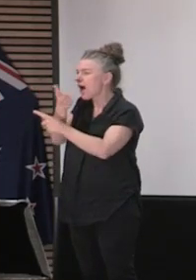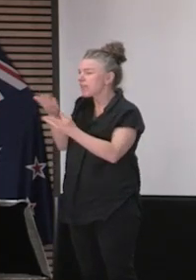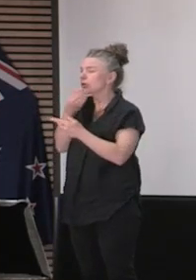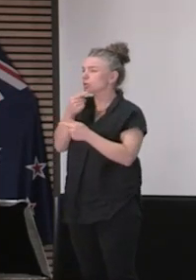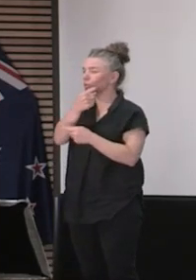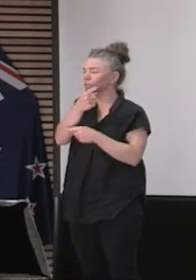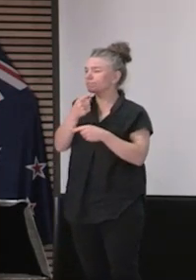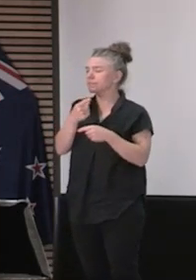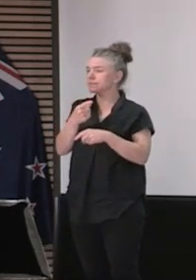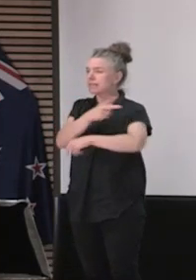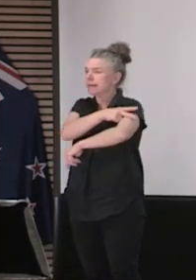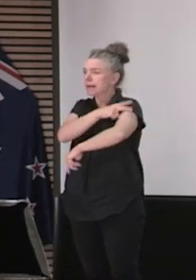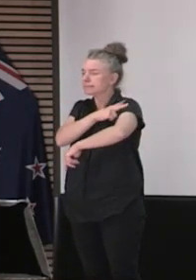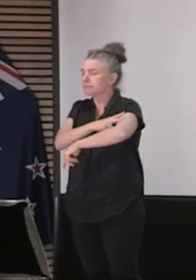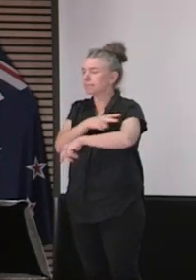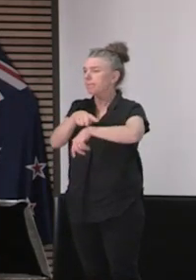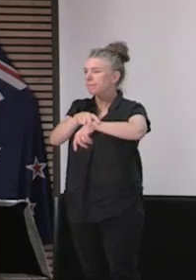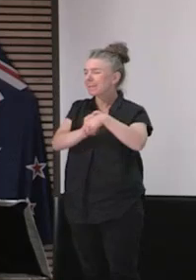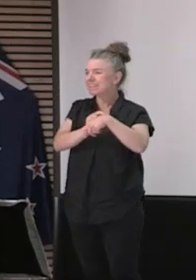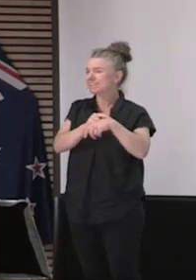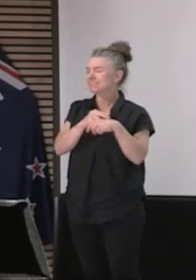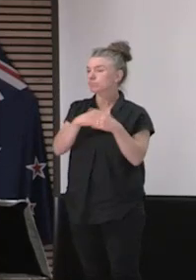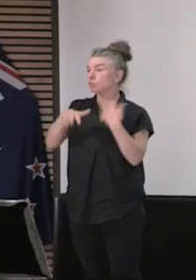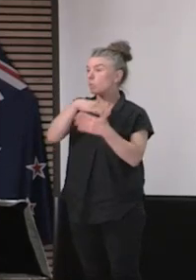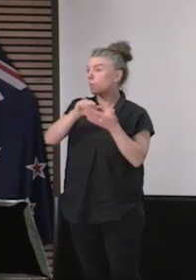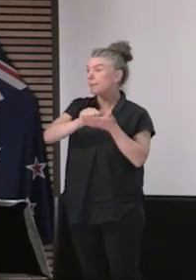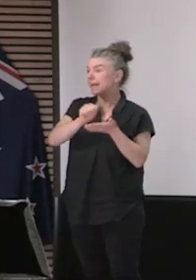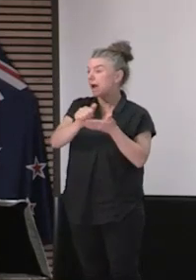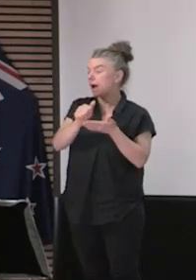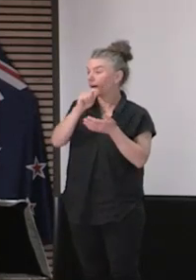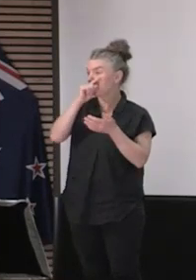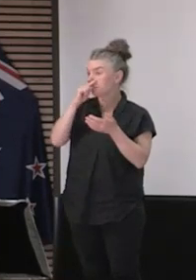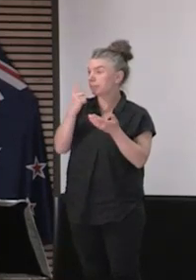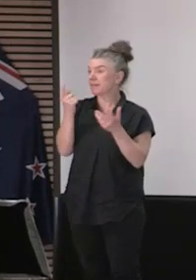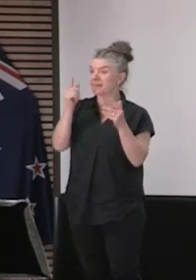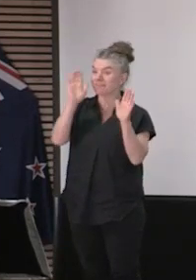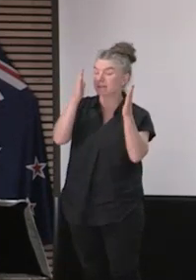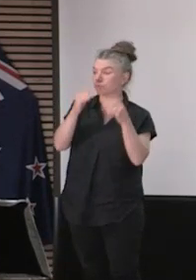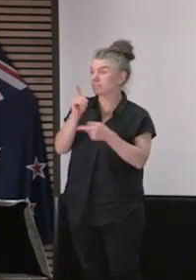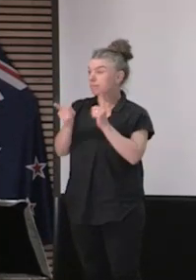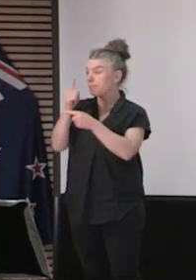police, and social media. Because in some cases, theymight just have a name. Nothing else.